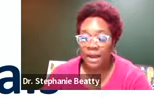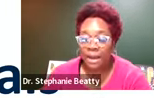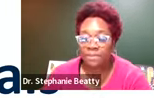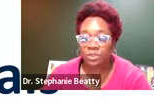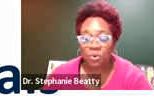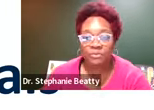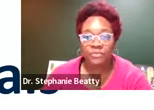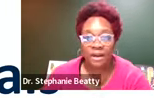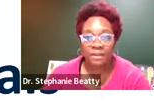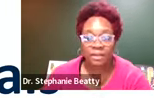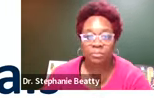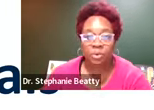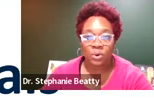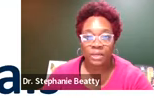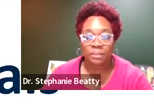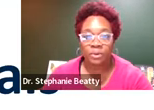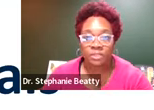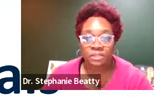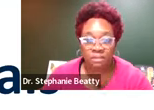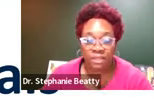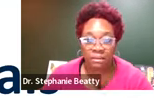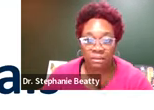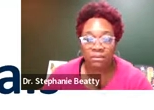perhaps notify the employee personally